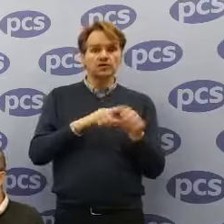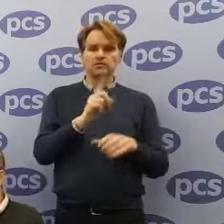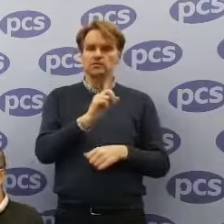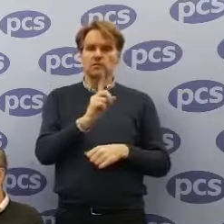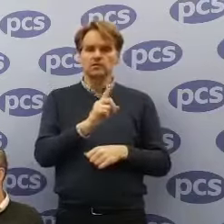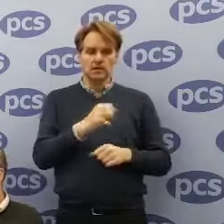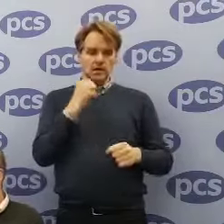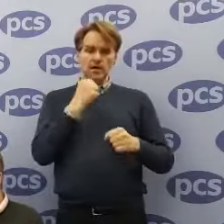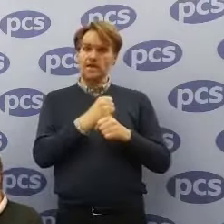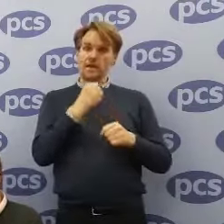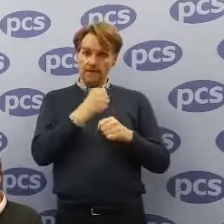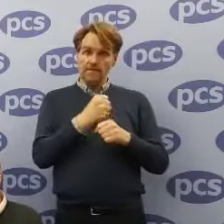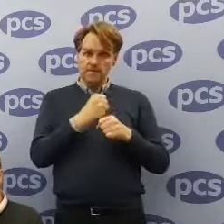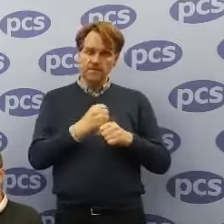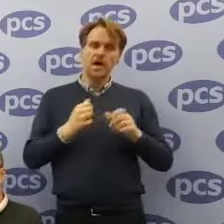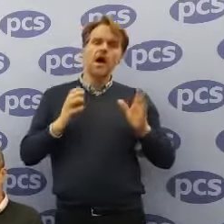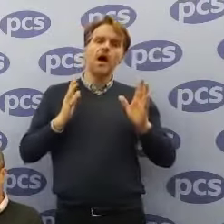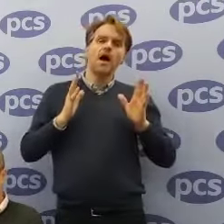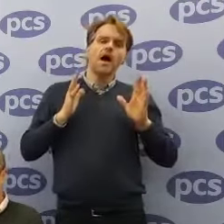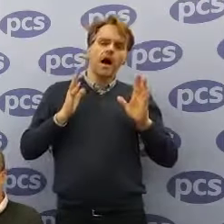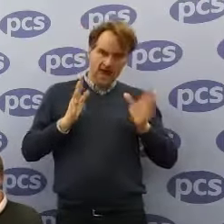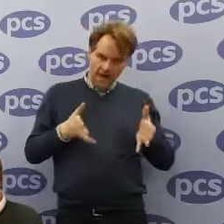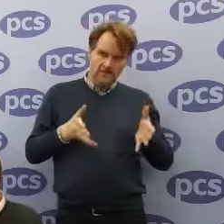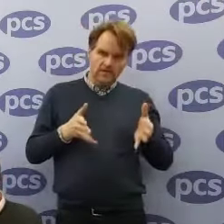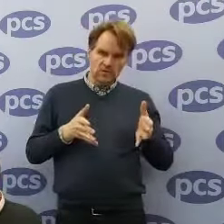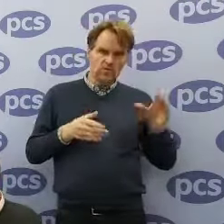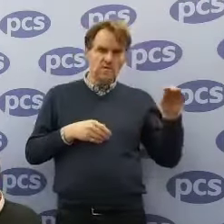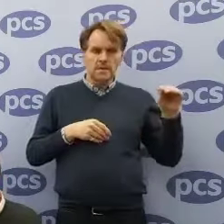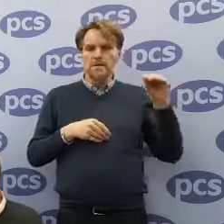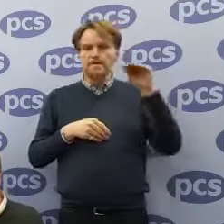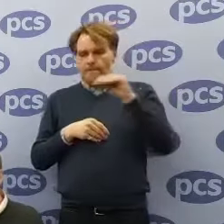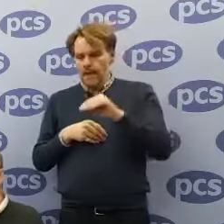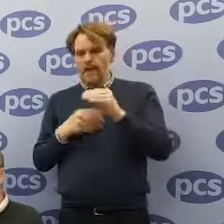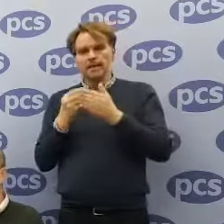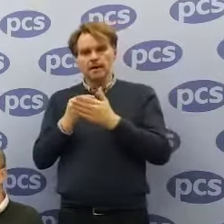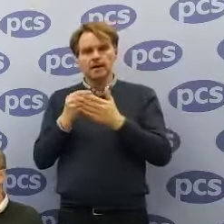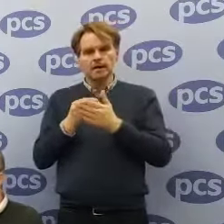legally obliged to put money in the pension schemes because they didn't cost